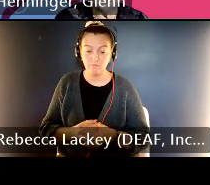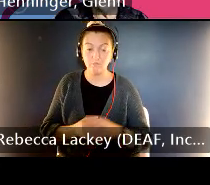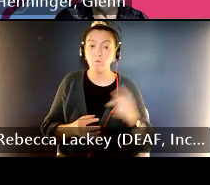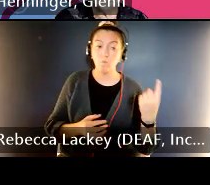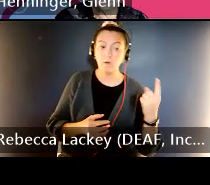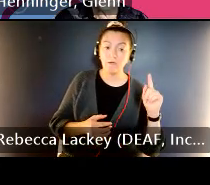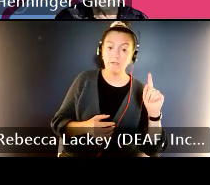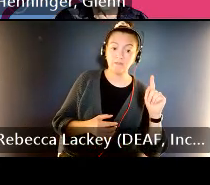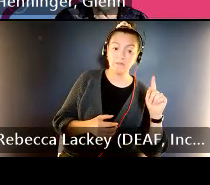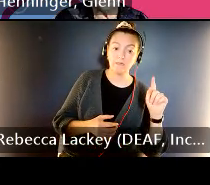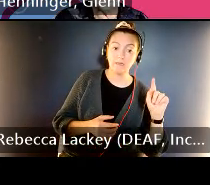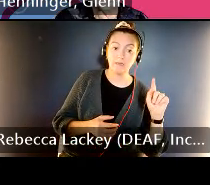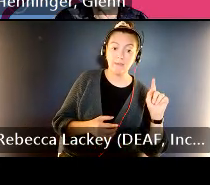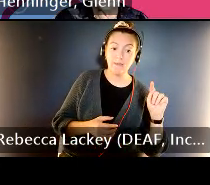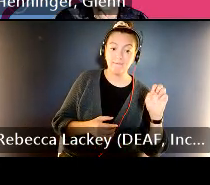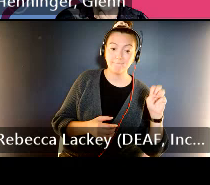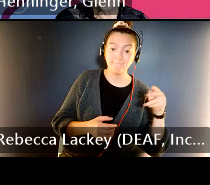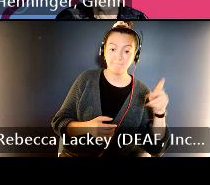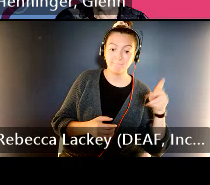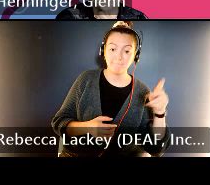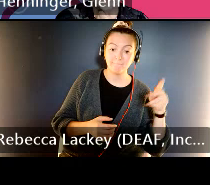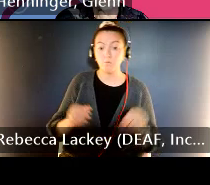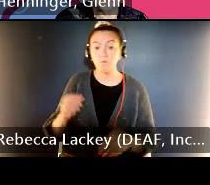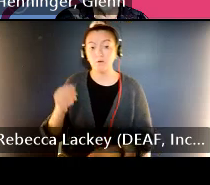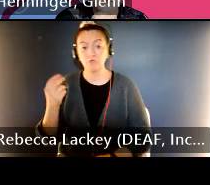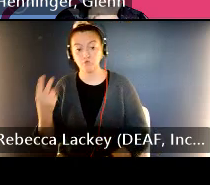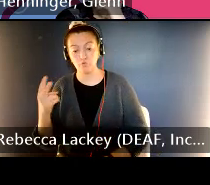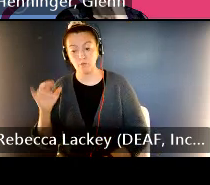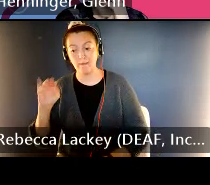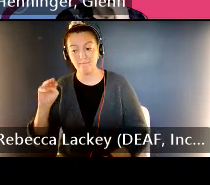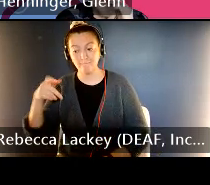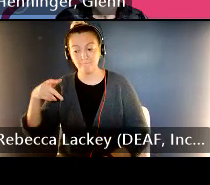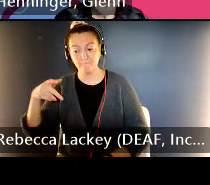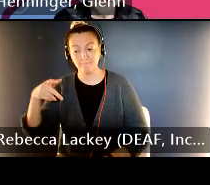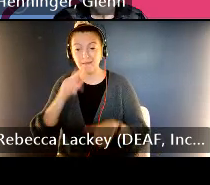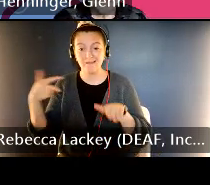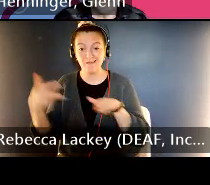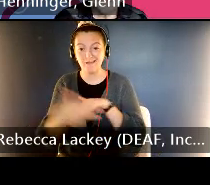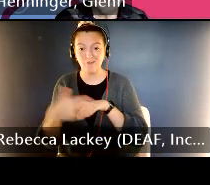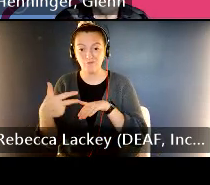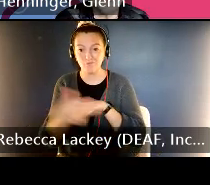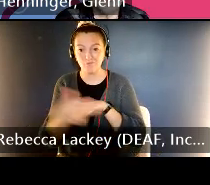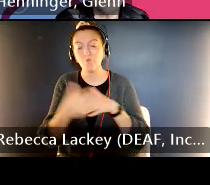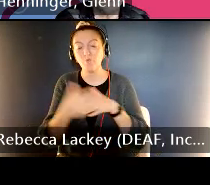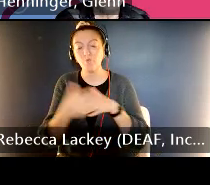Impact Drive 2, but I guess the cut through complaint was, you know, using tempo drive and going to impact